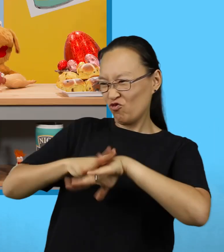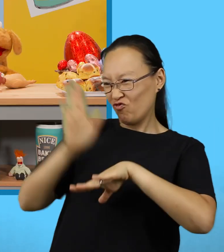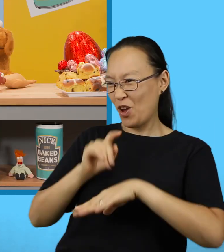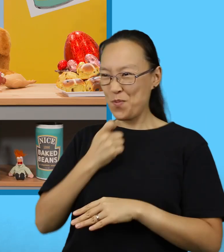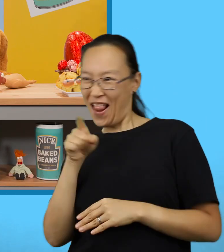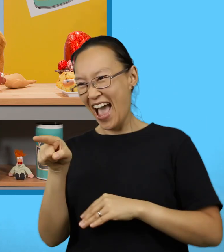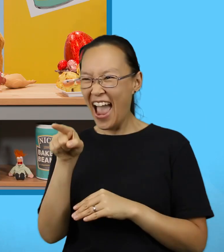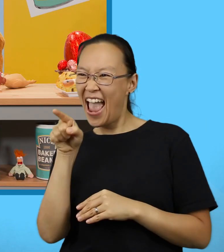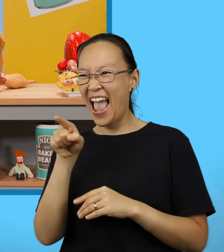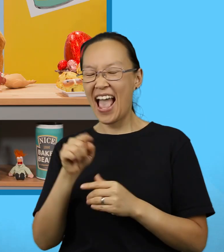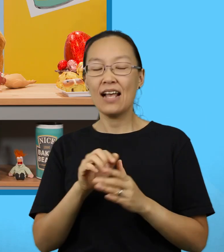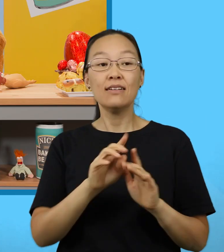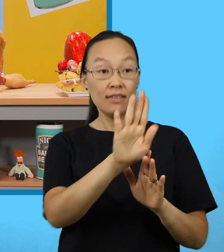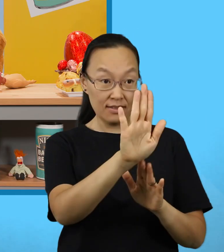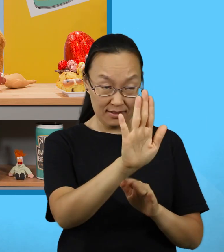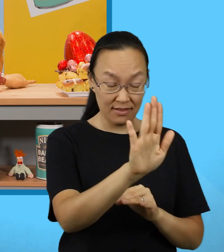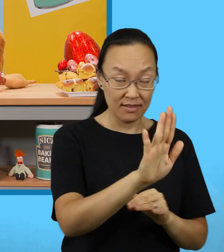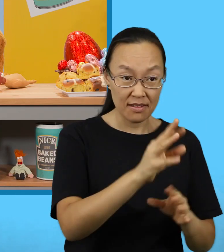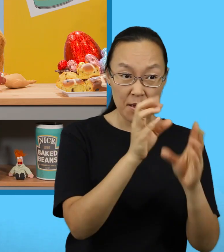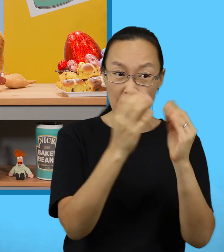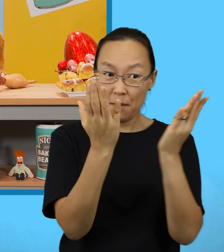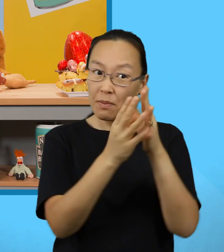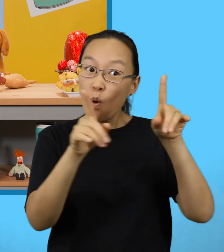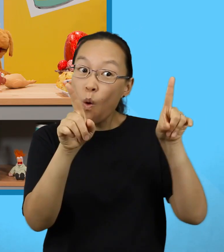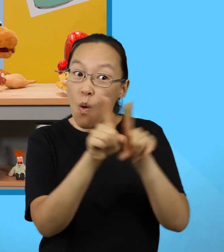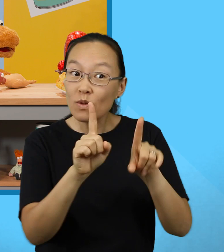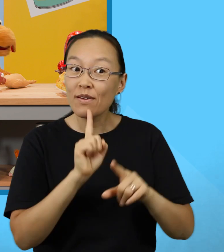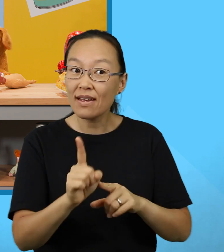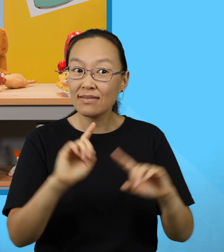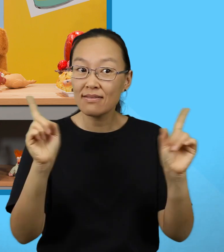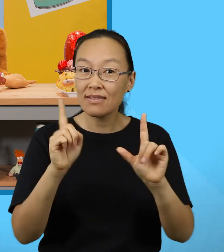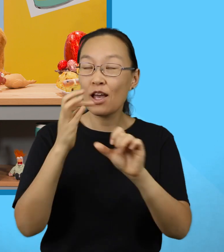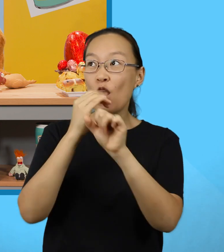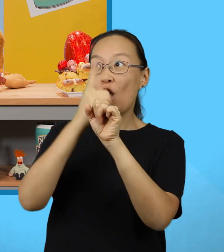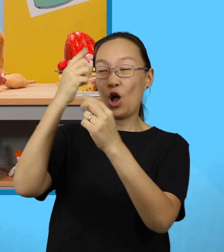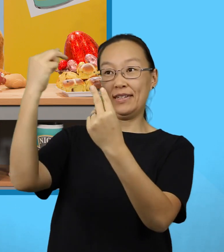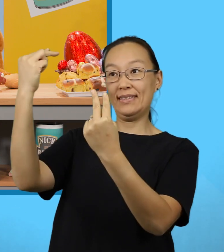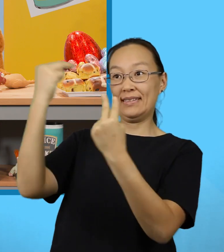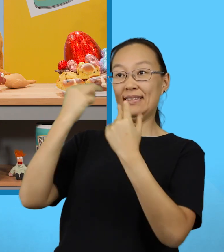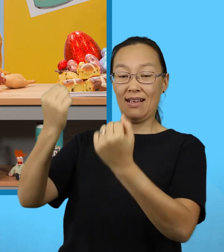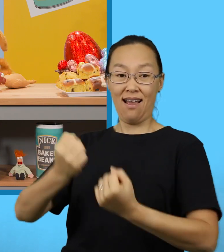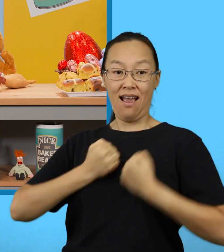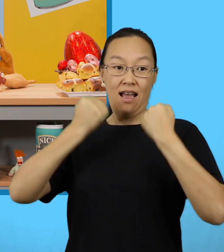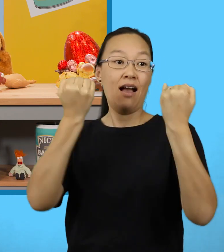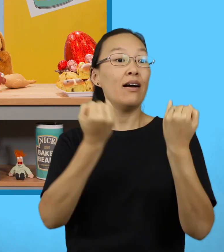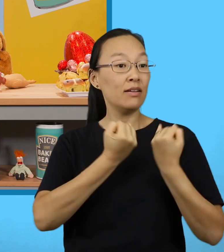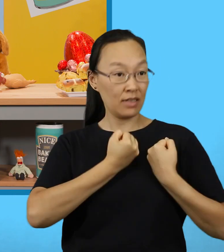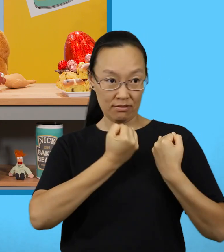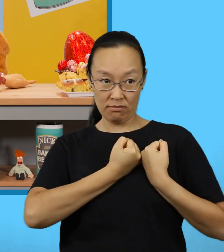But the Bible also tells us that God sees every wrong thing that we do as well.